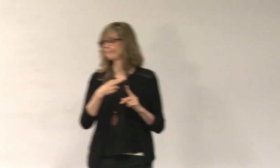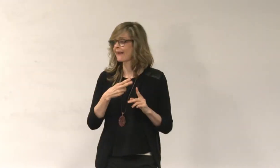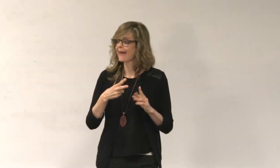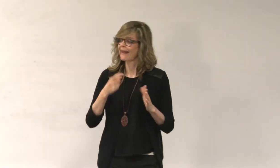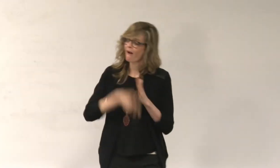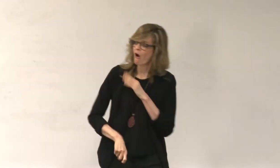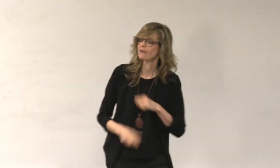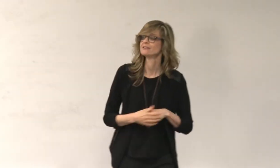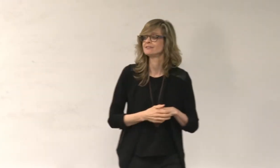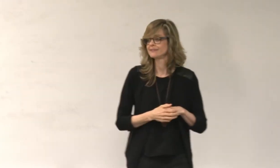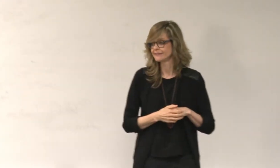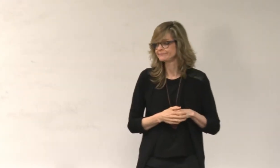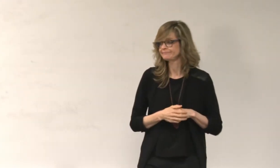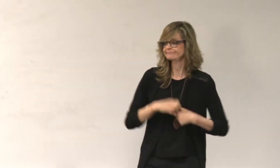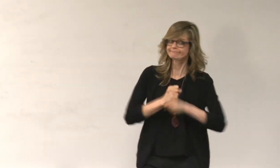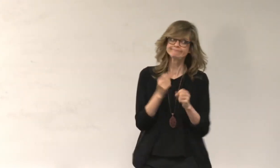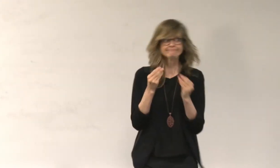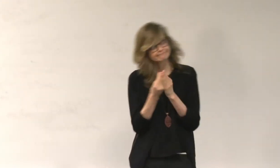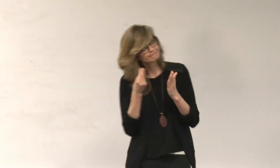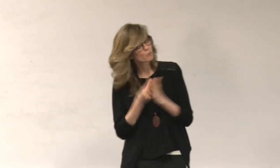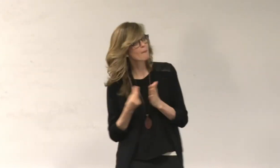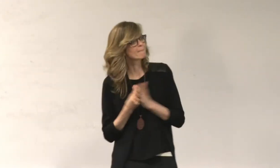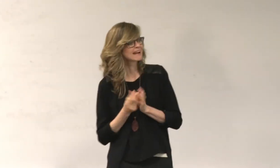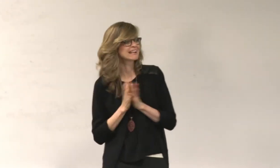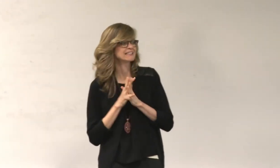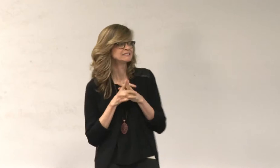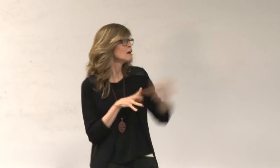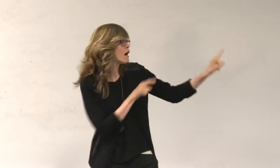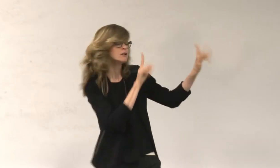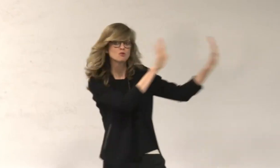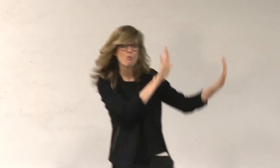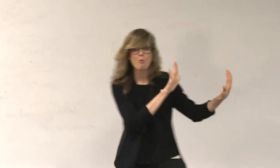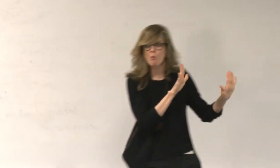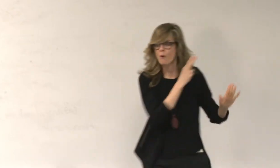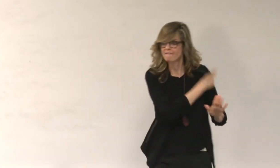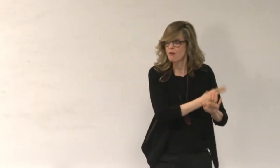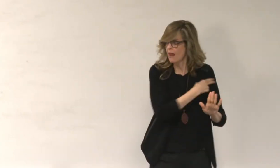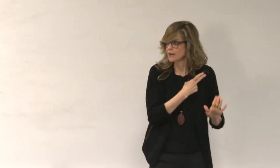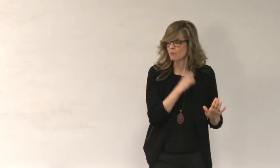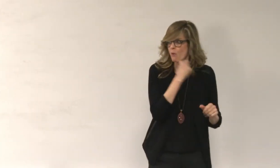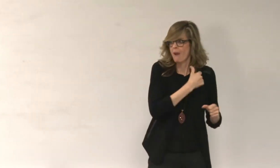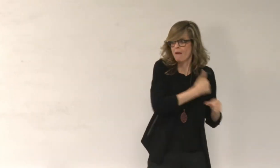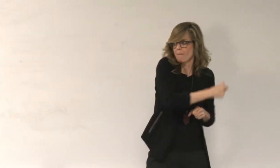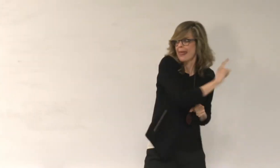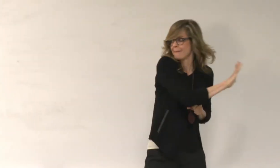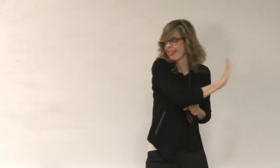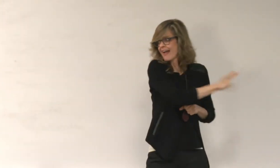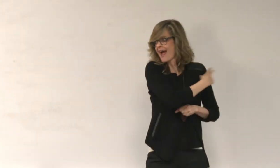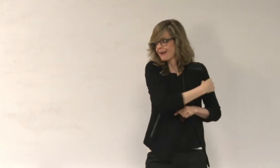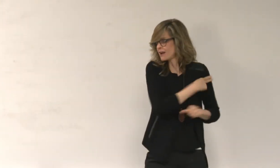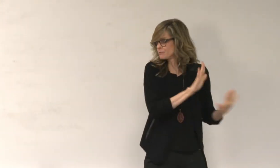THEY WERE CUTTING COSTS TO BE ABLE TO INCREASE THEIR PROFIT. IT WAS A WONDERFUL HOSPITAL. I'M NOT BLAMING THE HOSPITAL AT ALL.